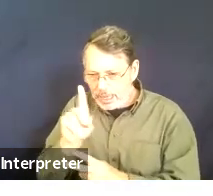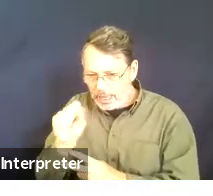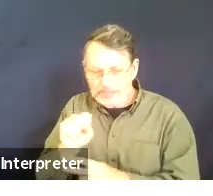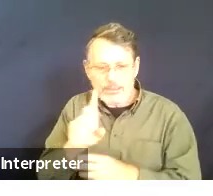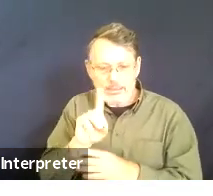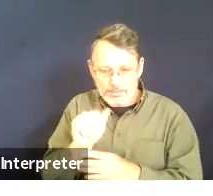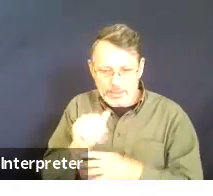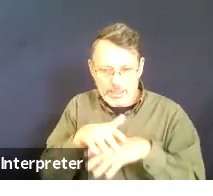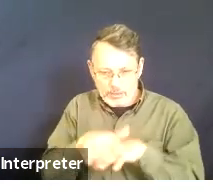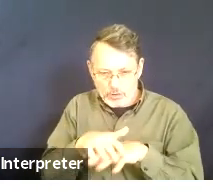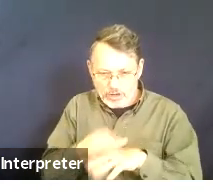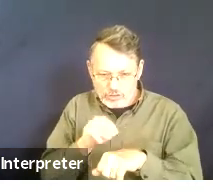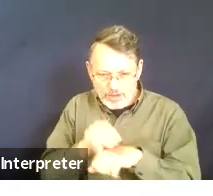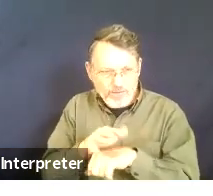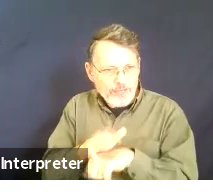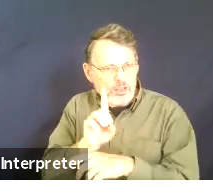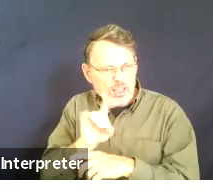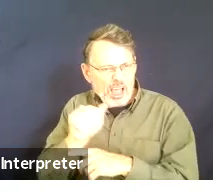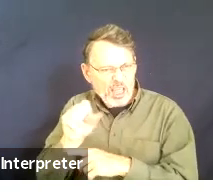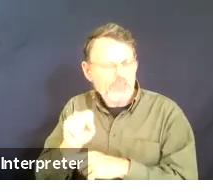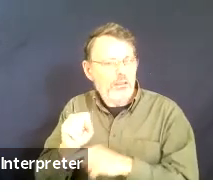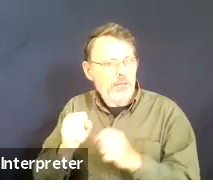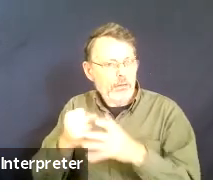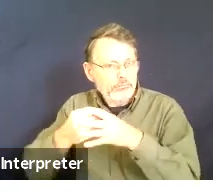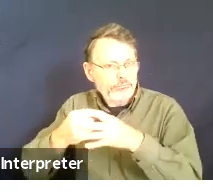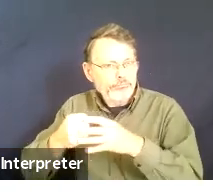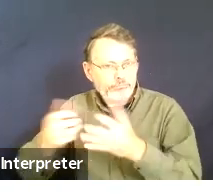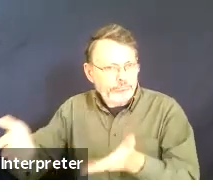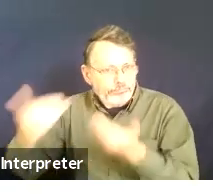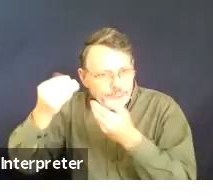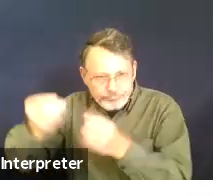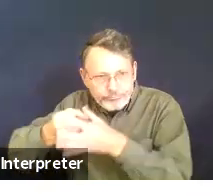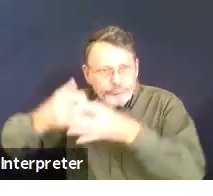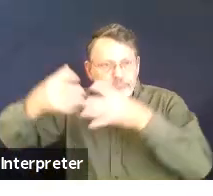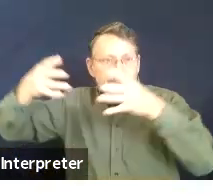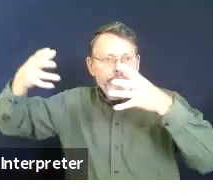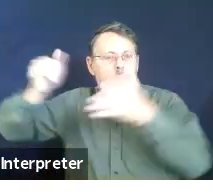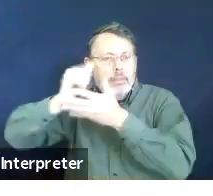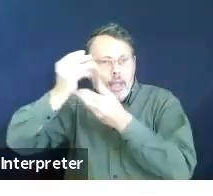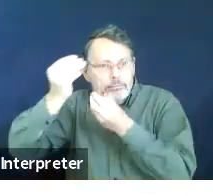were able to amplify, the things that came out of the state of California, the state of Washington,